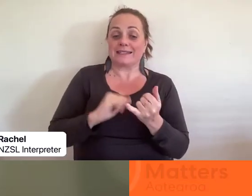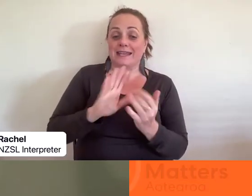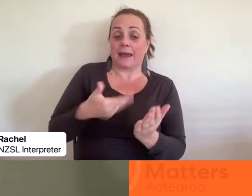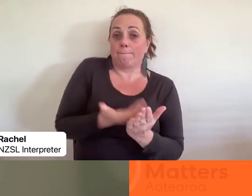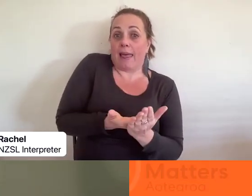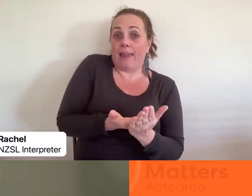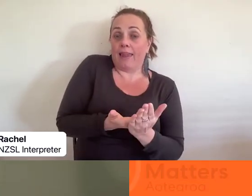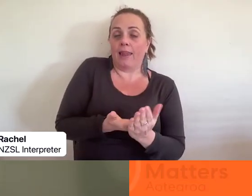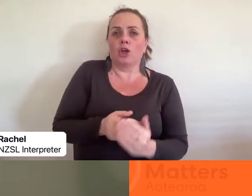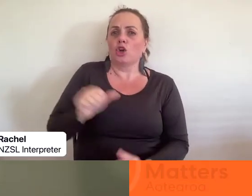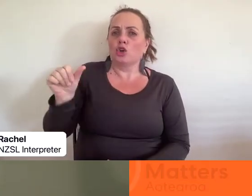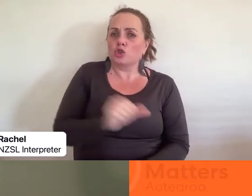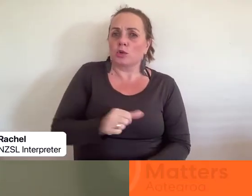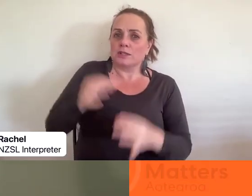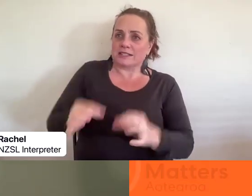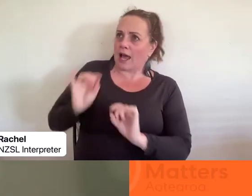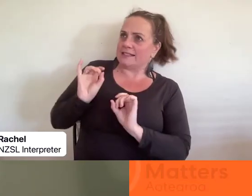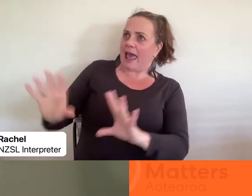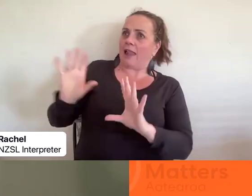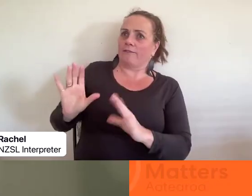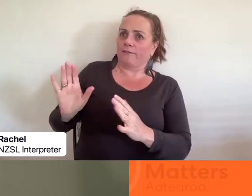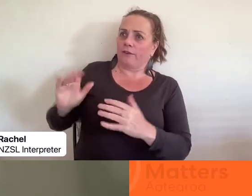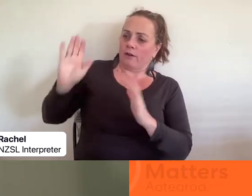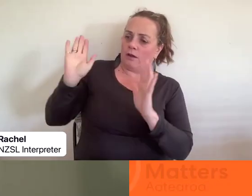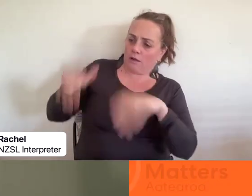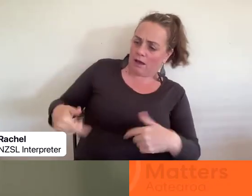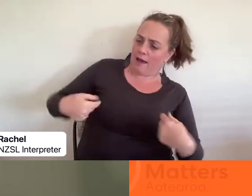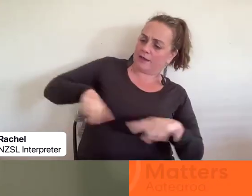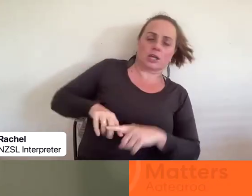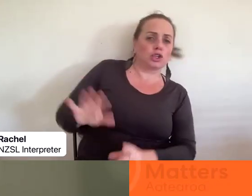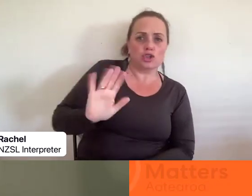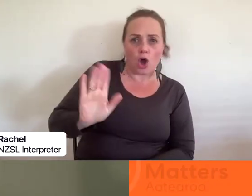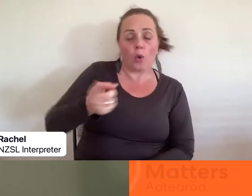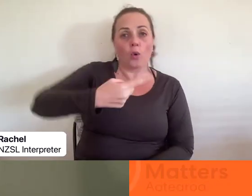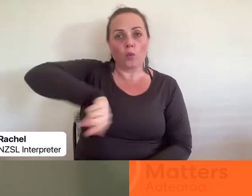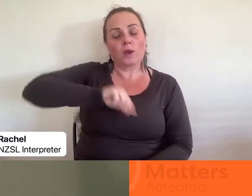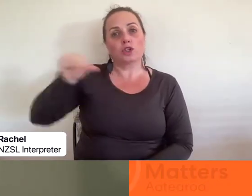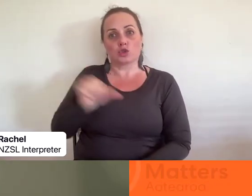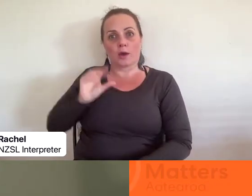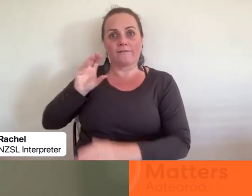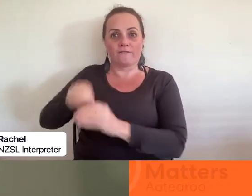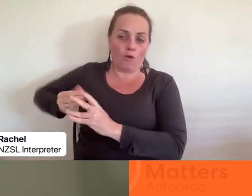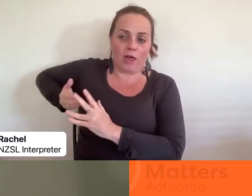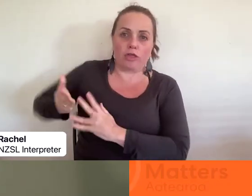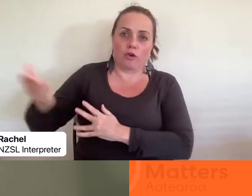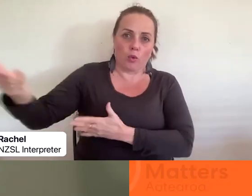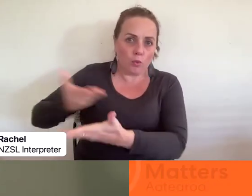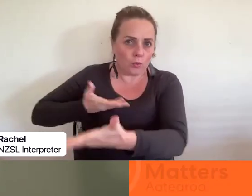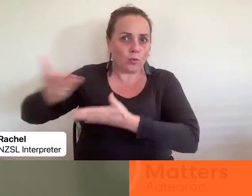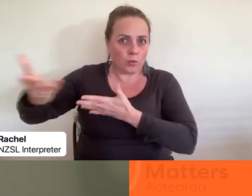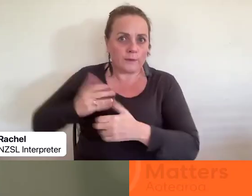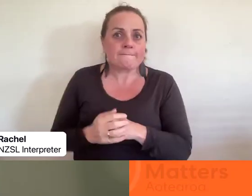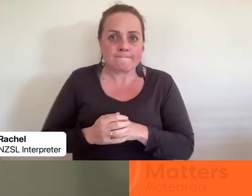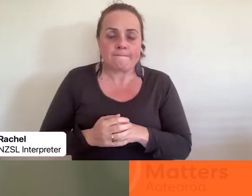decided on without us. We should be involved all the way. An eight and a half hour timeframe to do